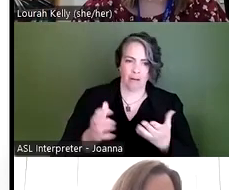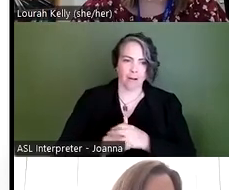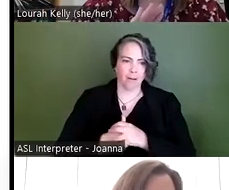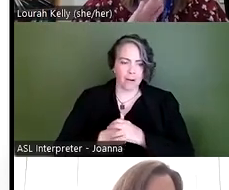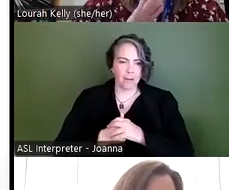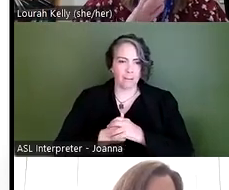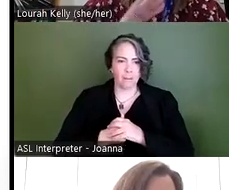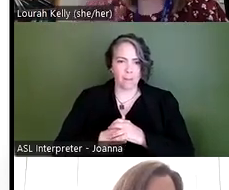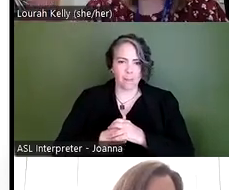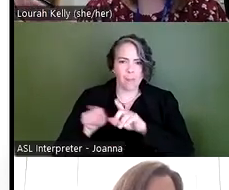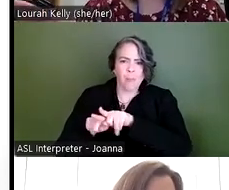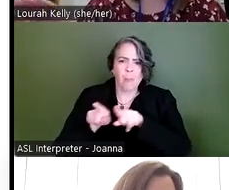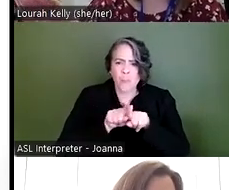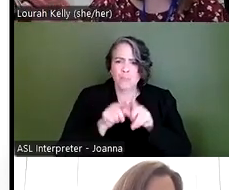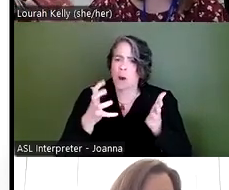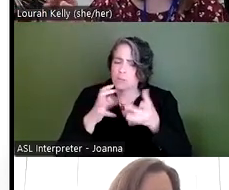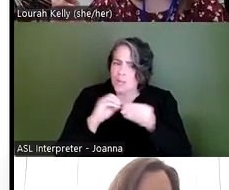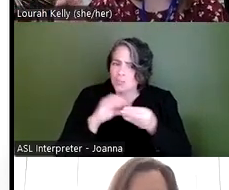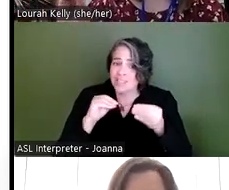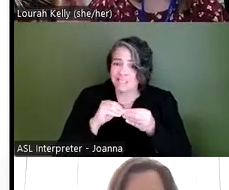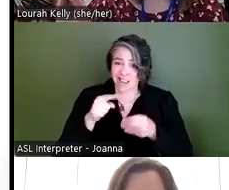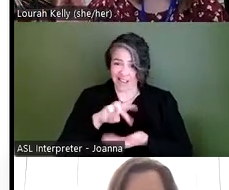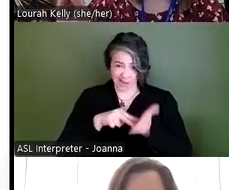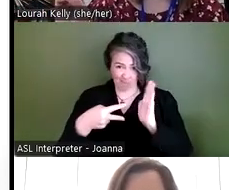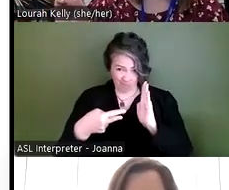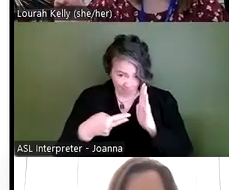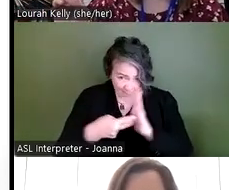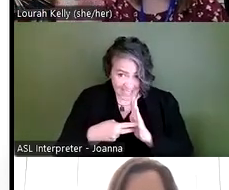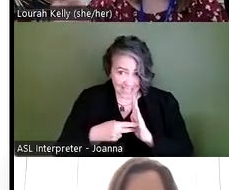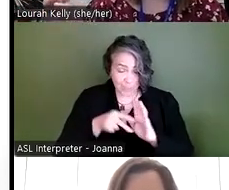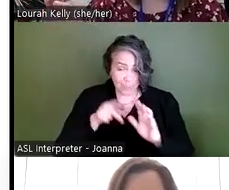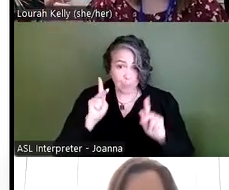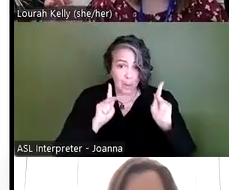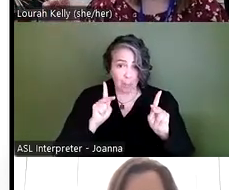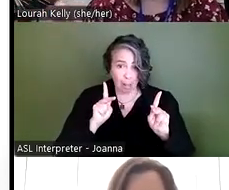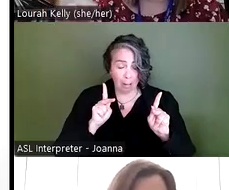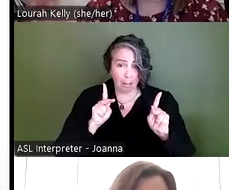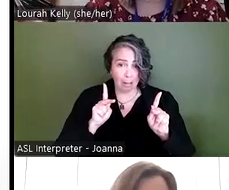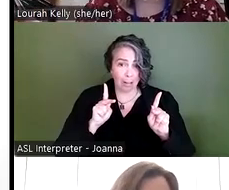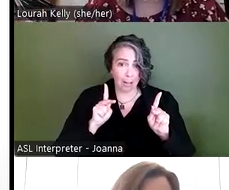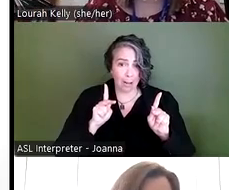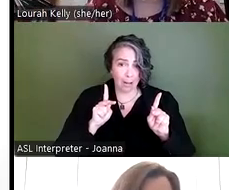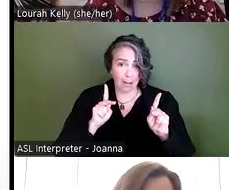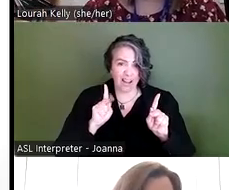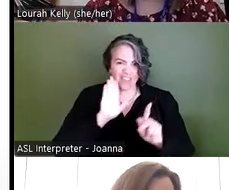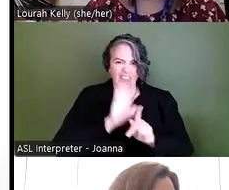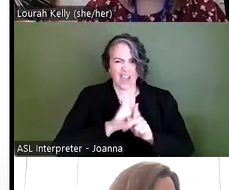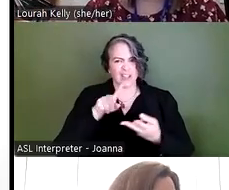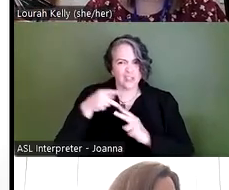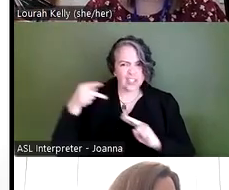this doesn't mean that people are susceptible based on a genetic or biological risk,